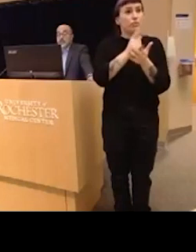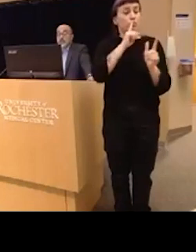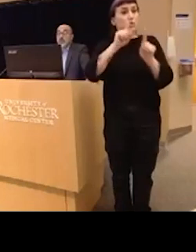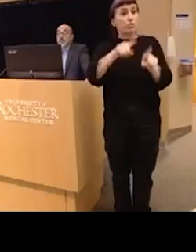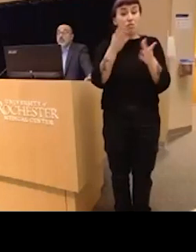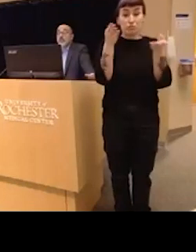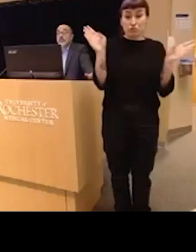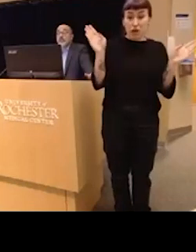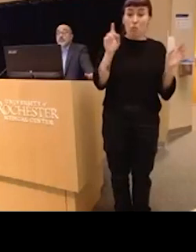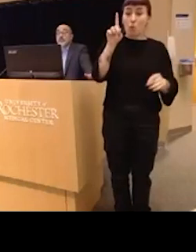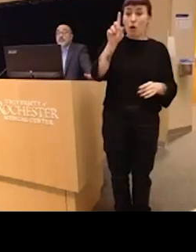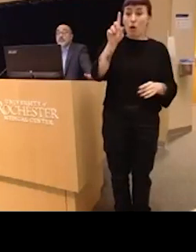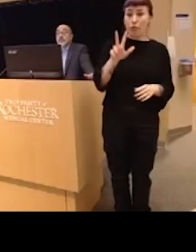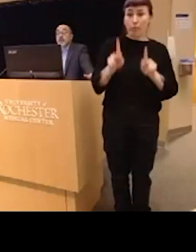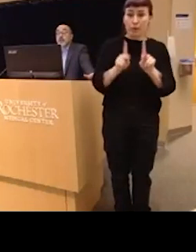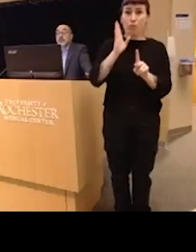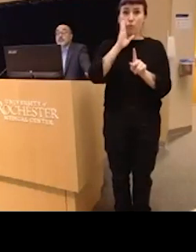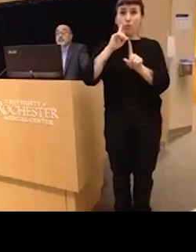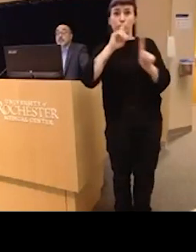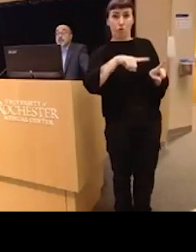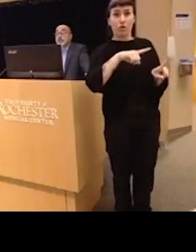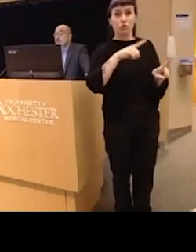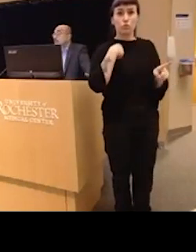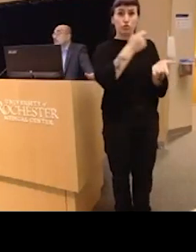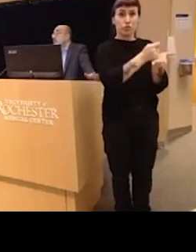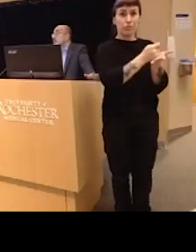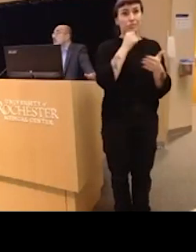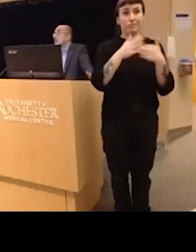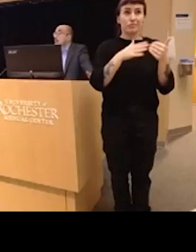general about onethird the people will respond to treatments um doesn't matter if it's PT or mental